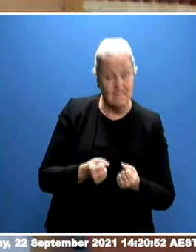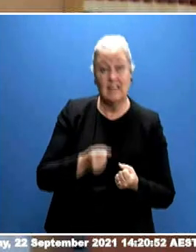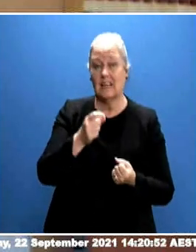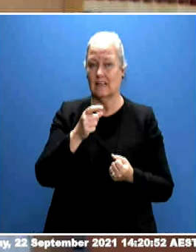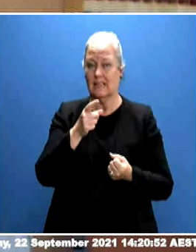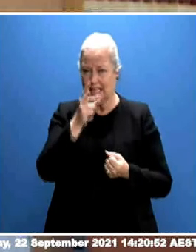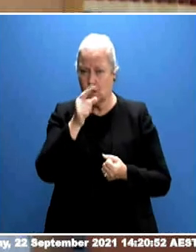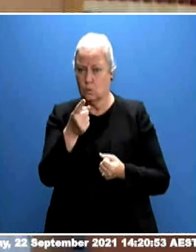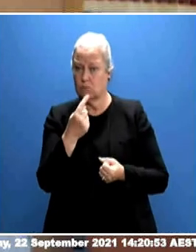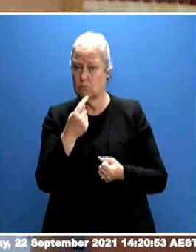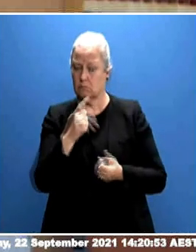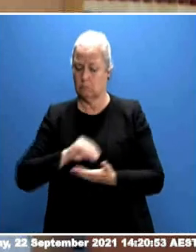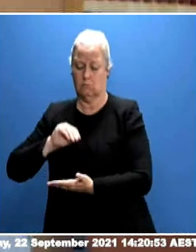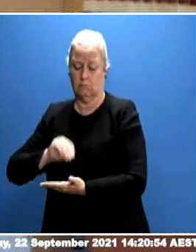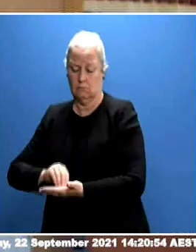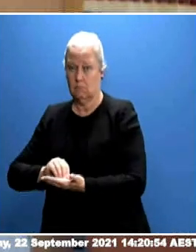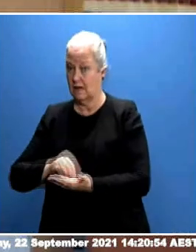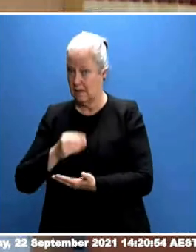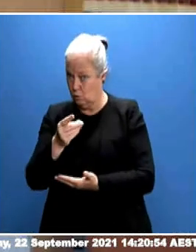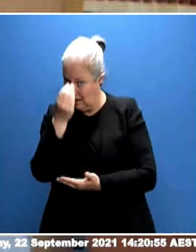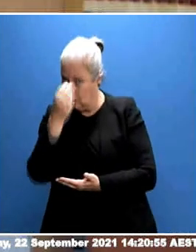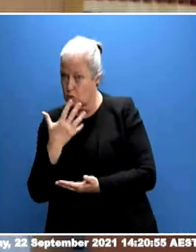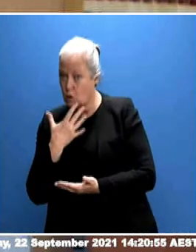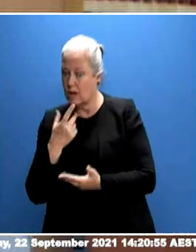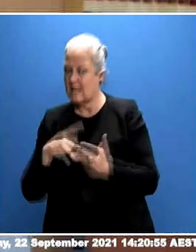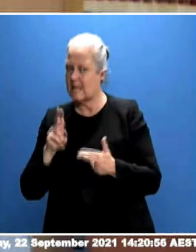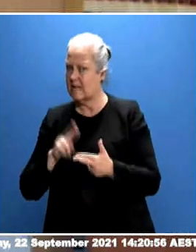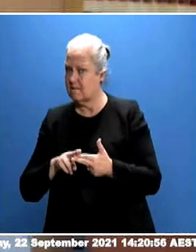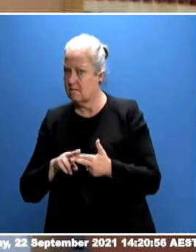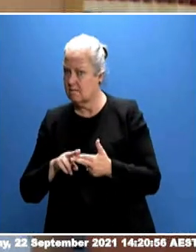and let us know if there is any direct funding for that? Will do. All right.